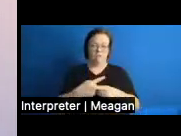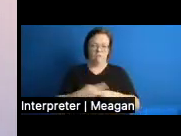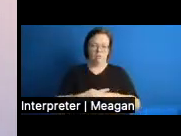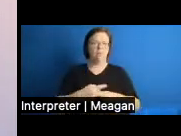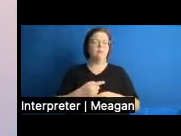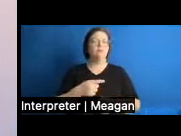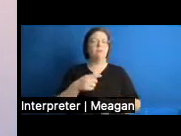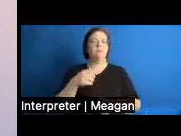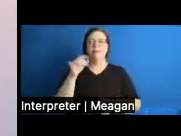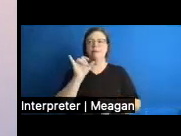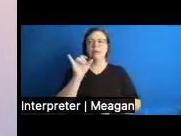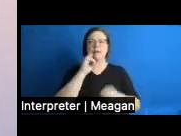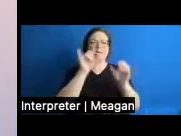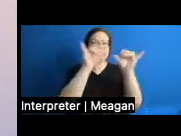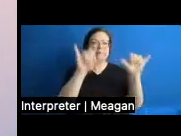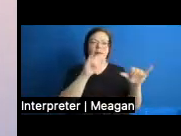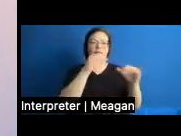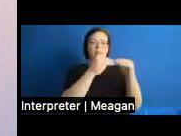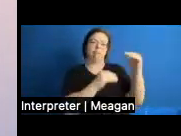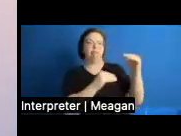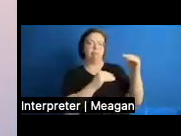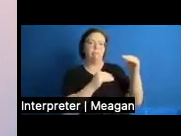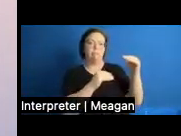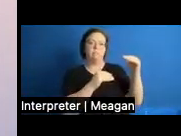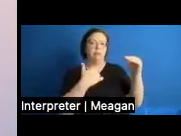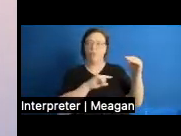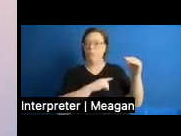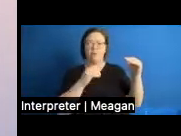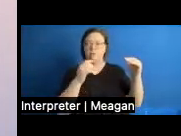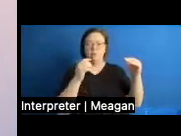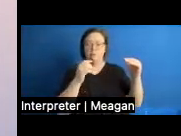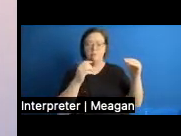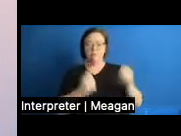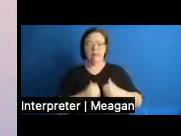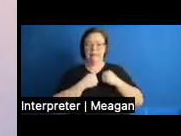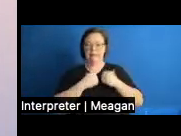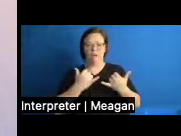you know, the systemic injustice that we all, we all live through everyday right now. And the